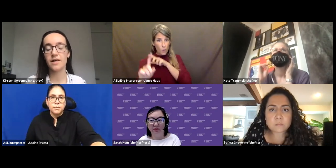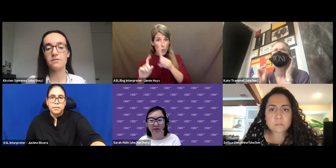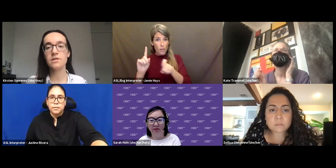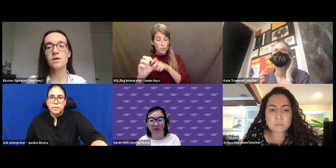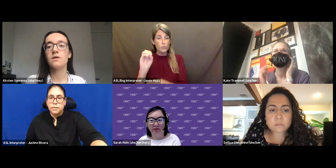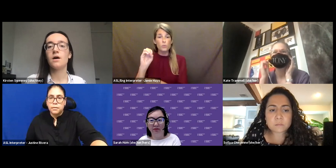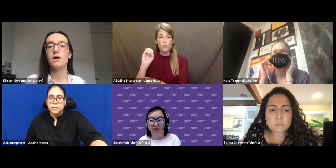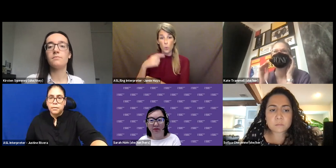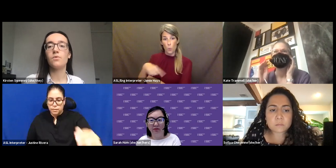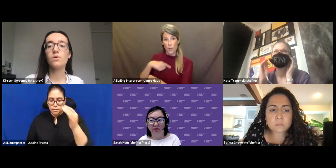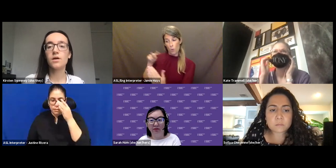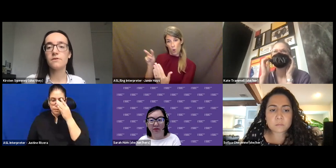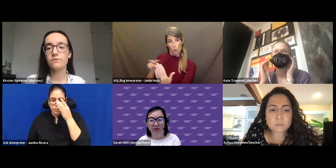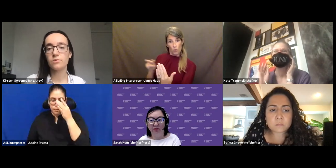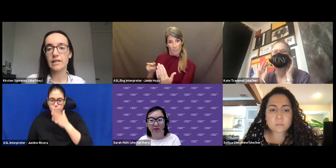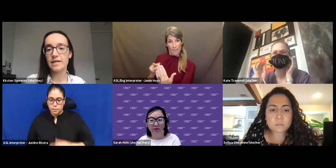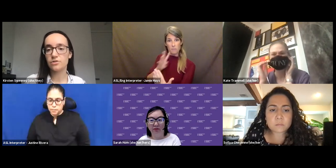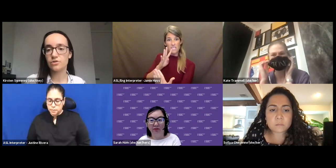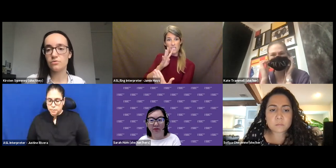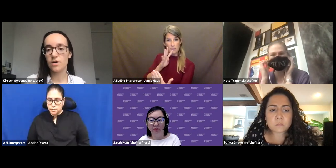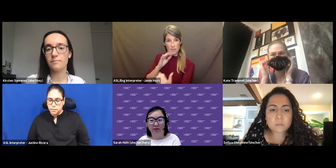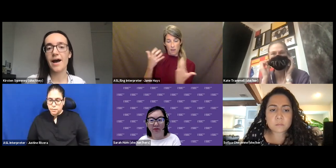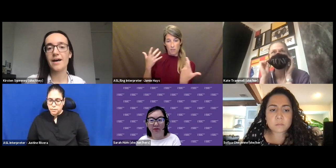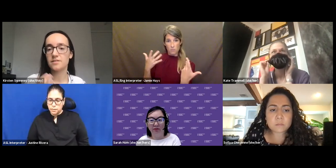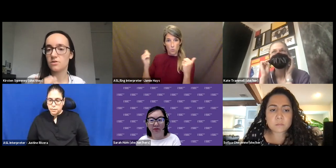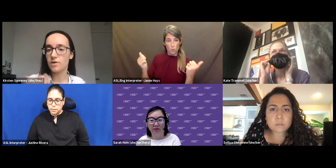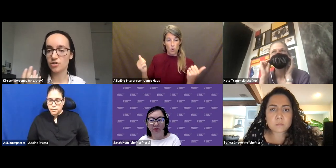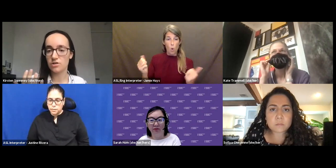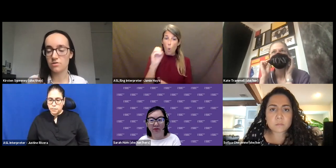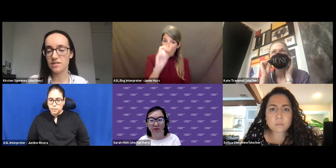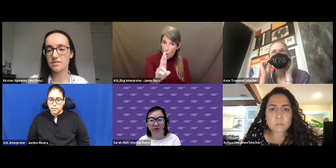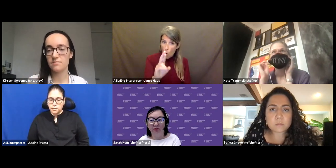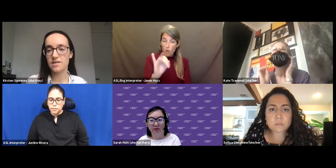loud, or if you would like to ask a question or say something